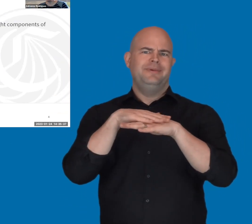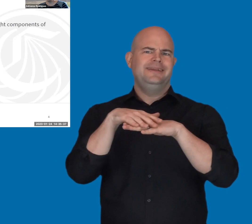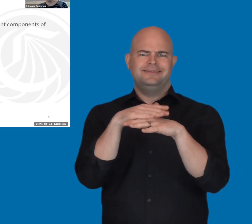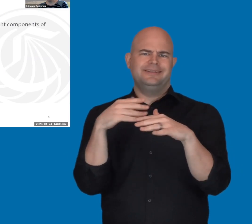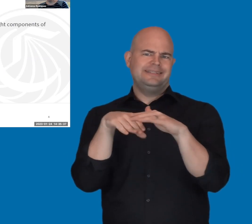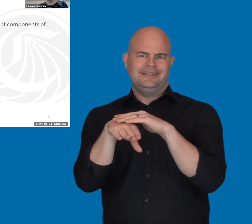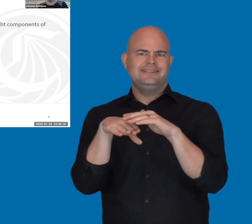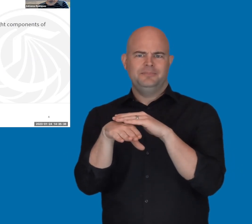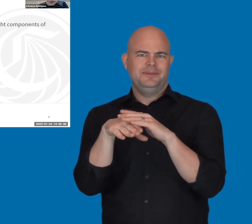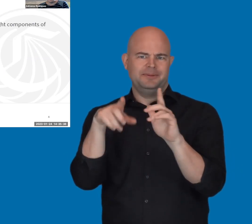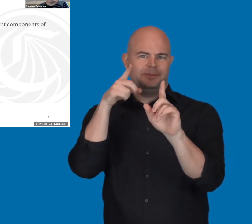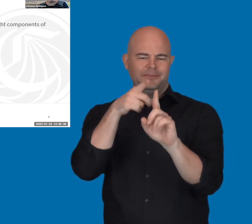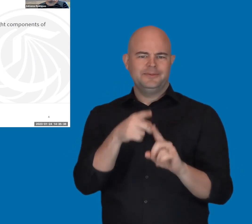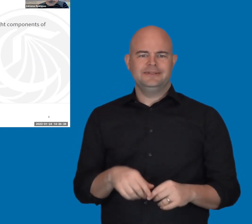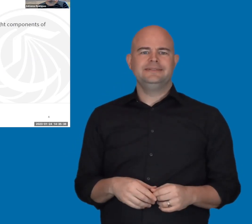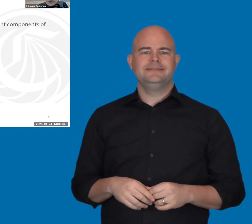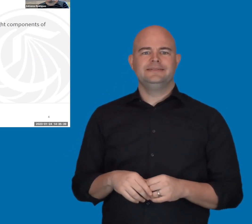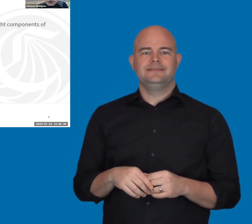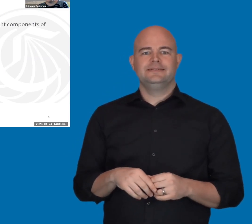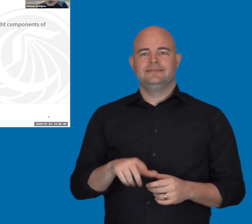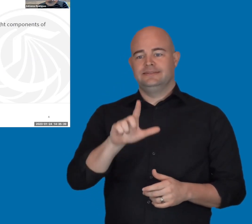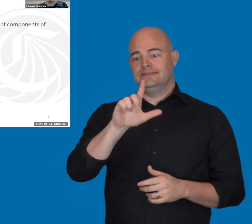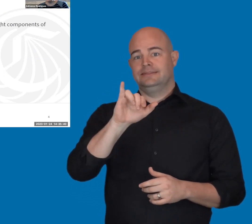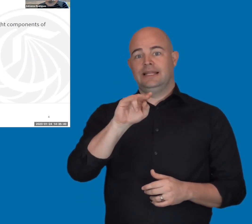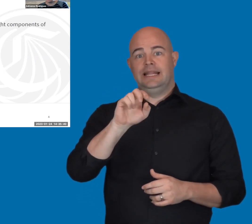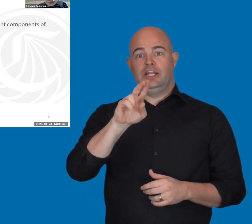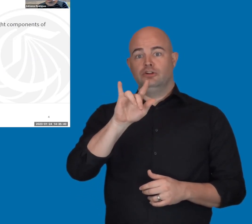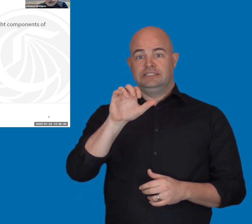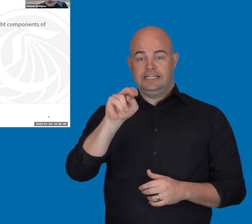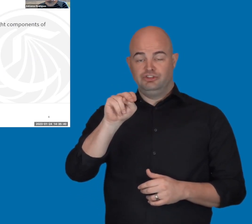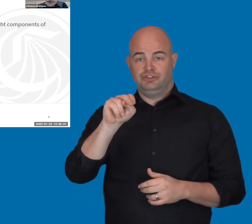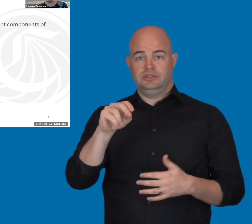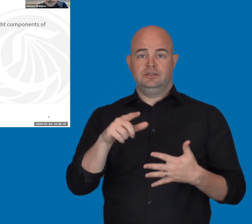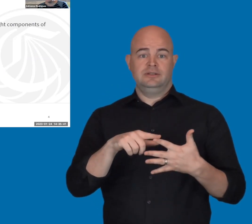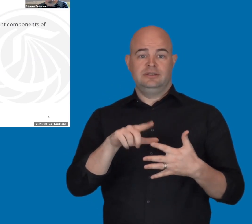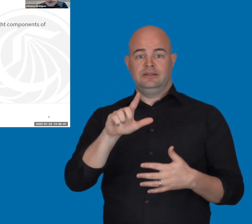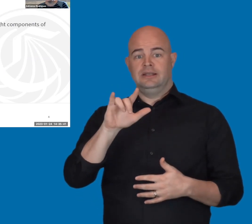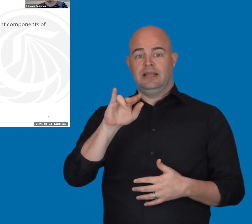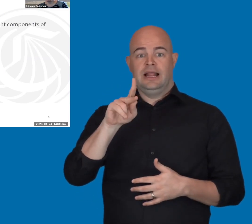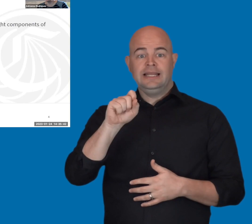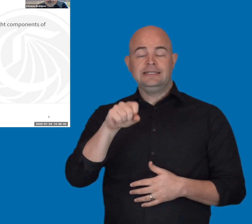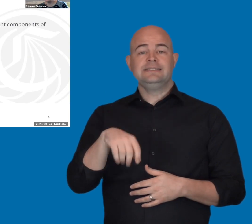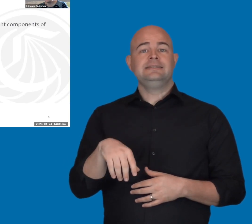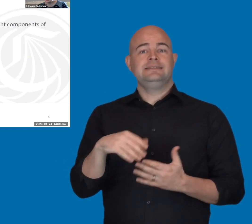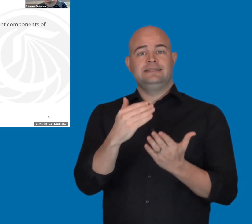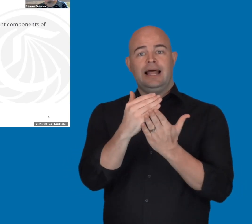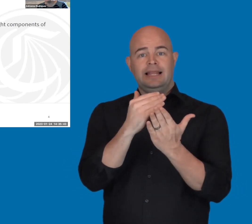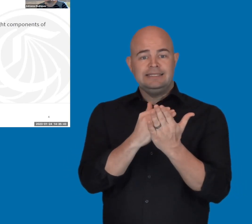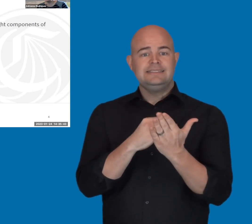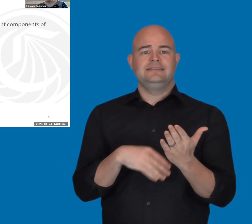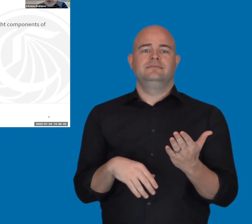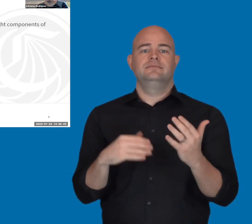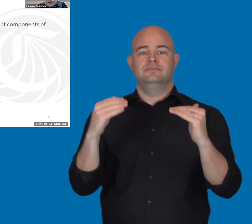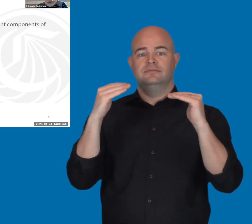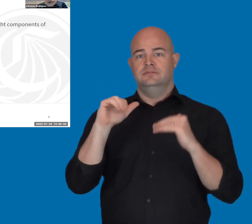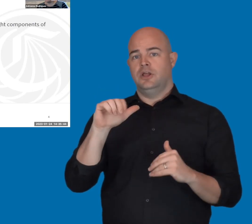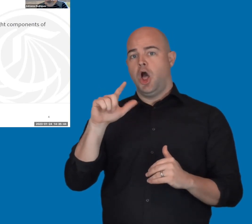And they are linearization, links, lists, alt tags, tables,